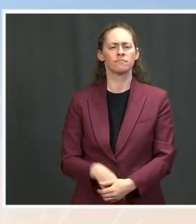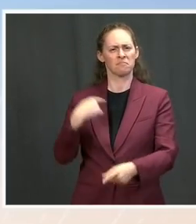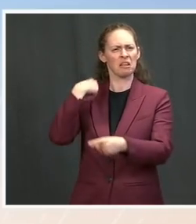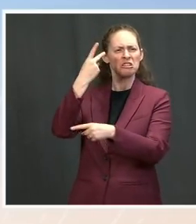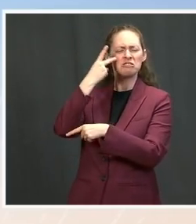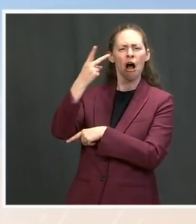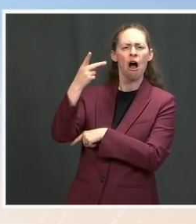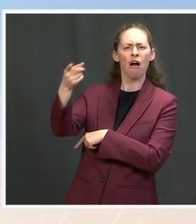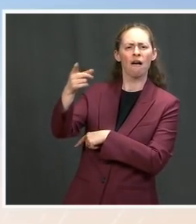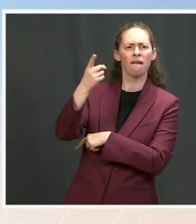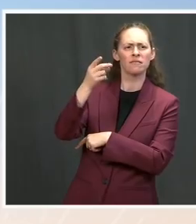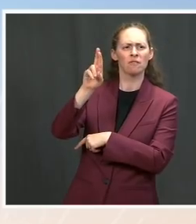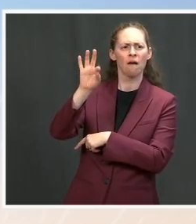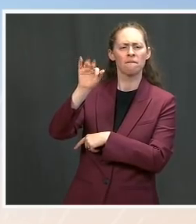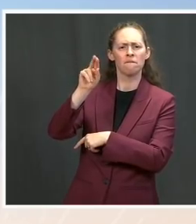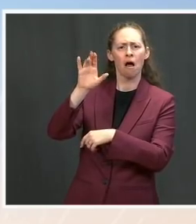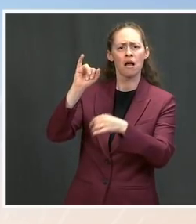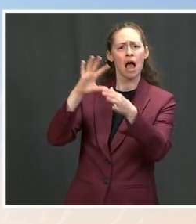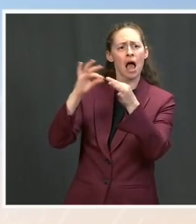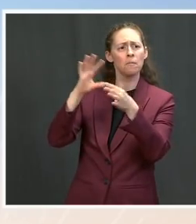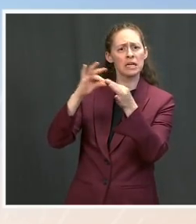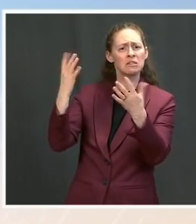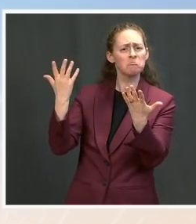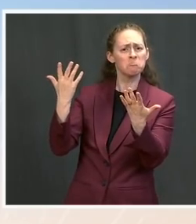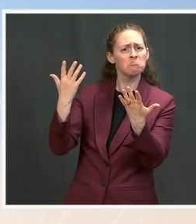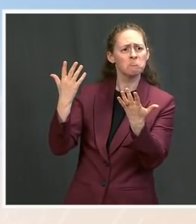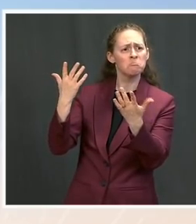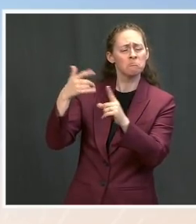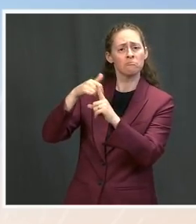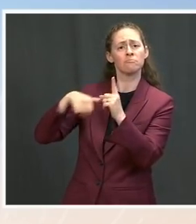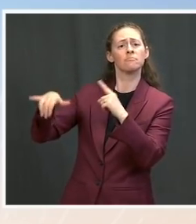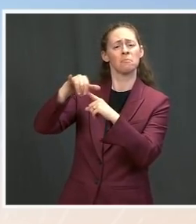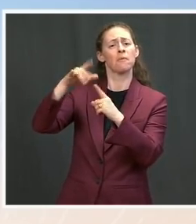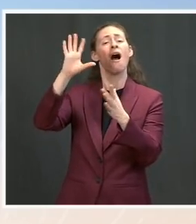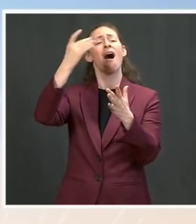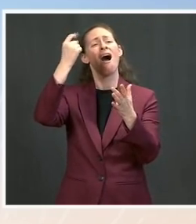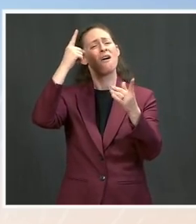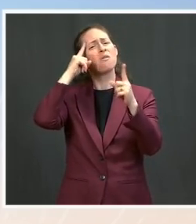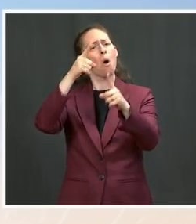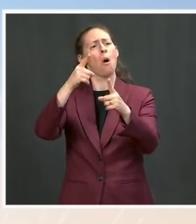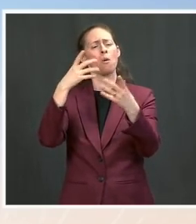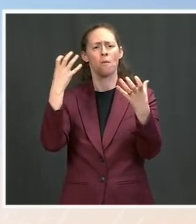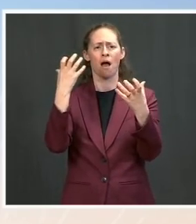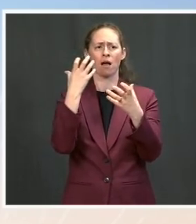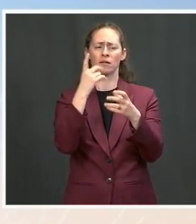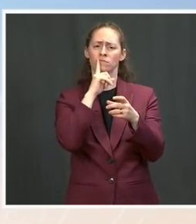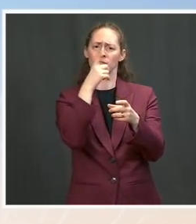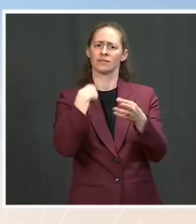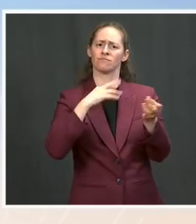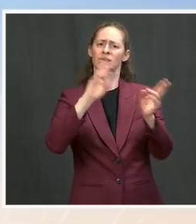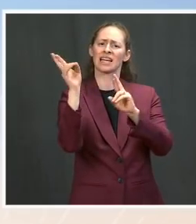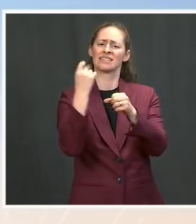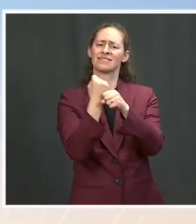is that our objective is to save lives by producing as much supply as possible and getting shots in arms around the world